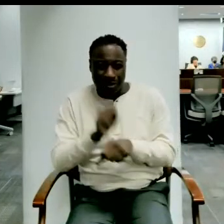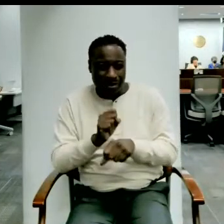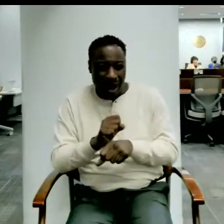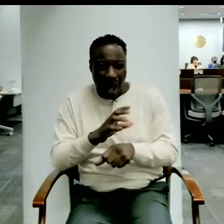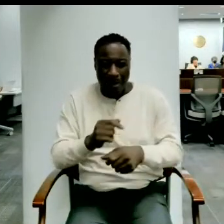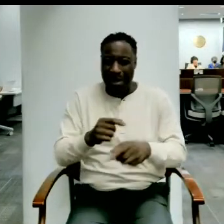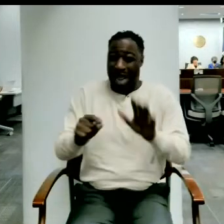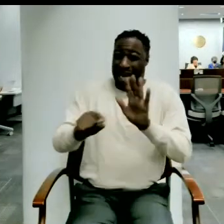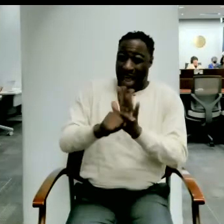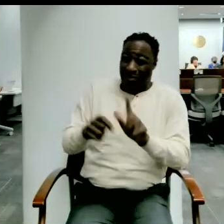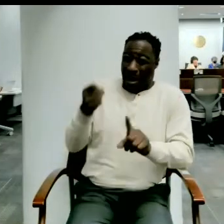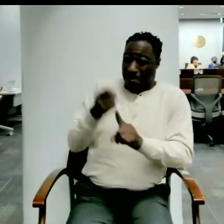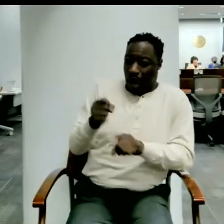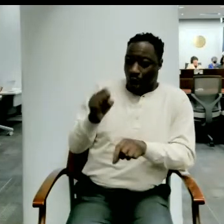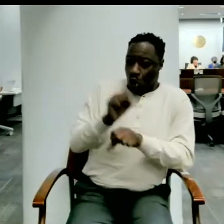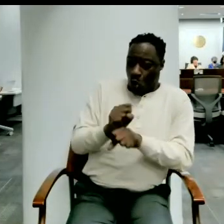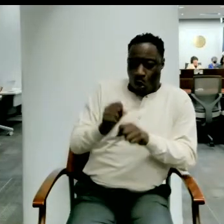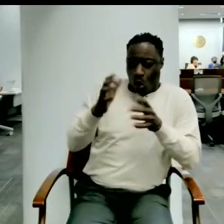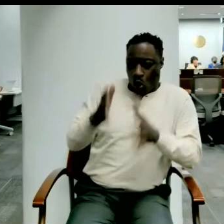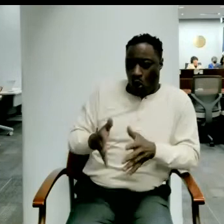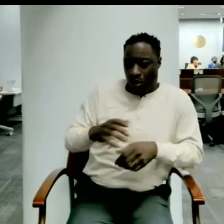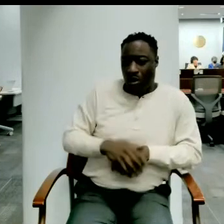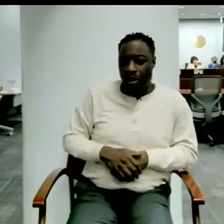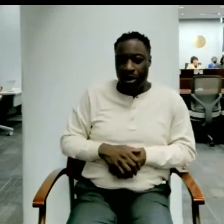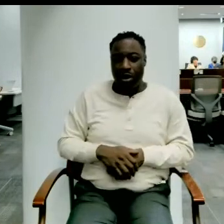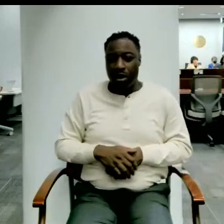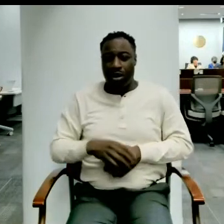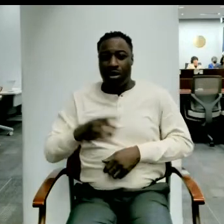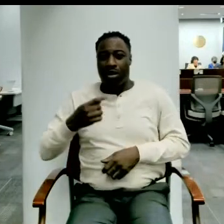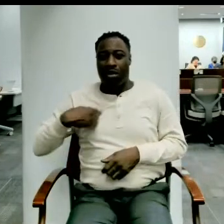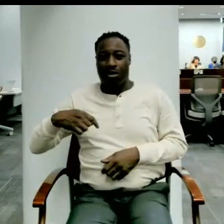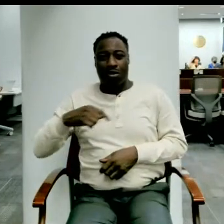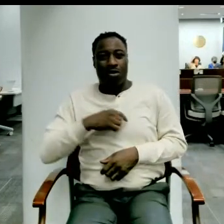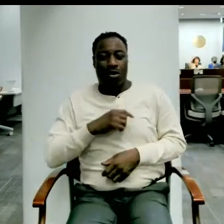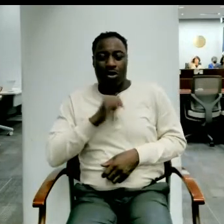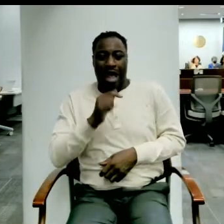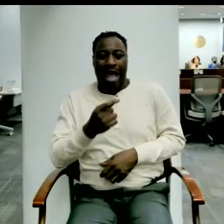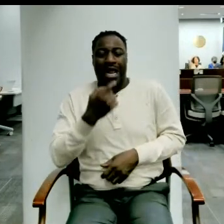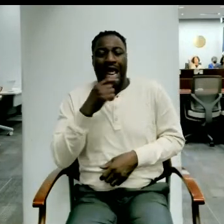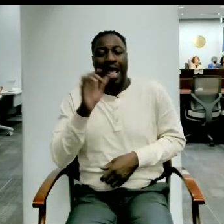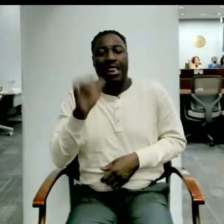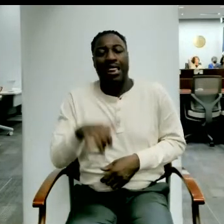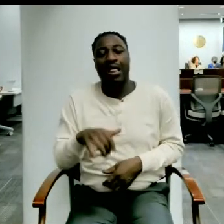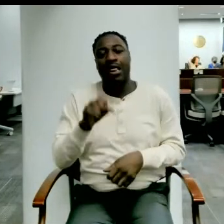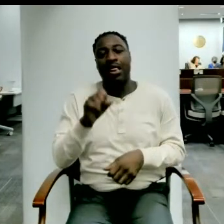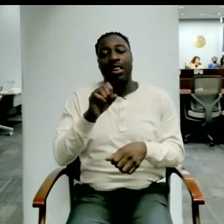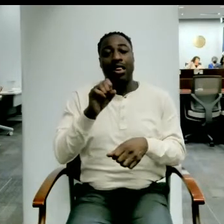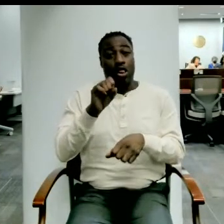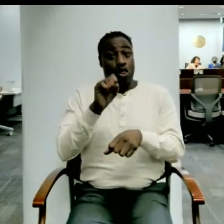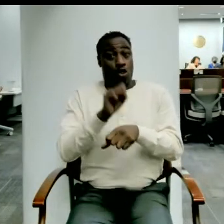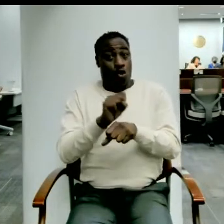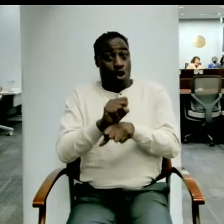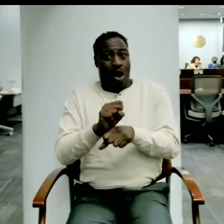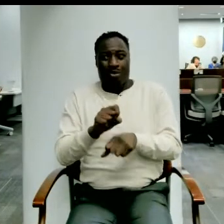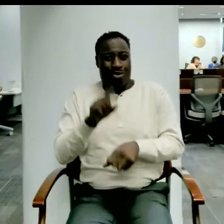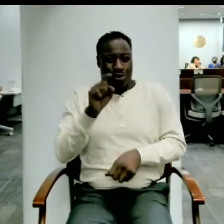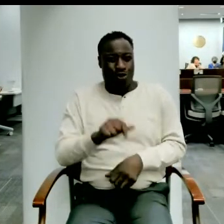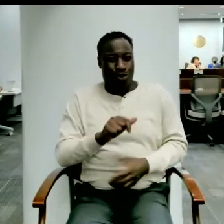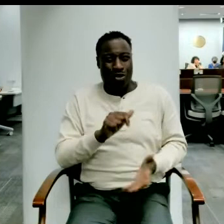No one would say that the employer should be exempt from responsibility for that and so in the same way if someone is trying to use